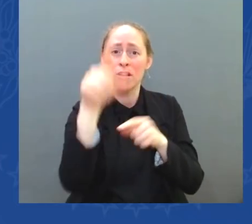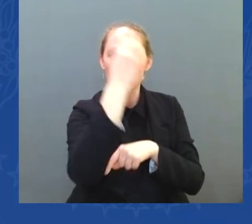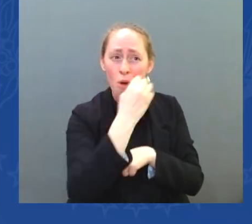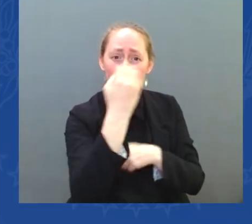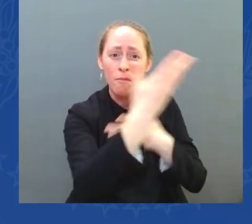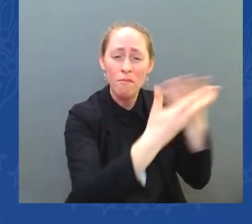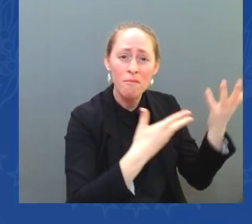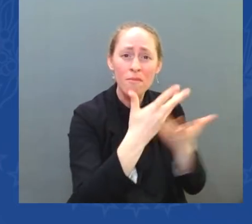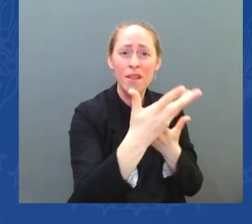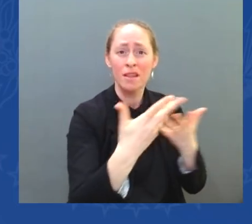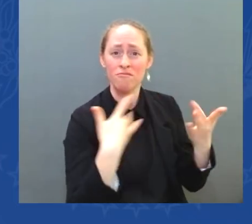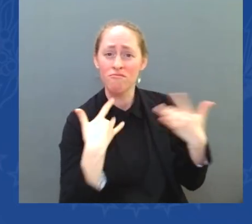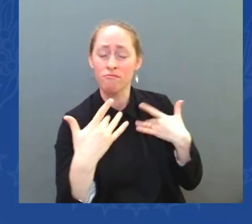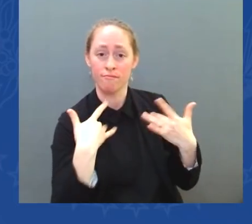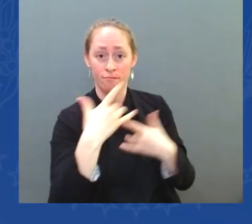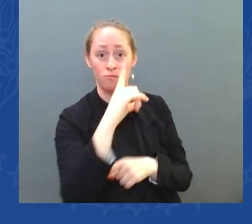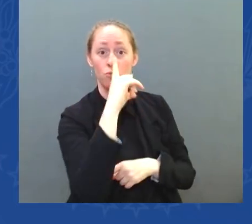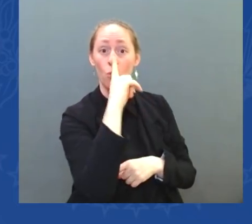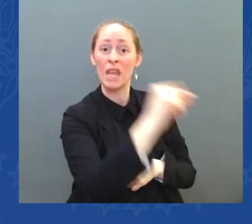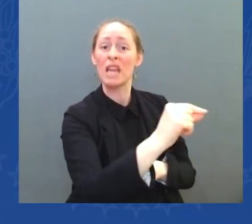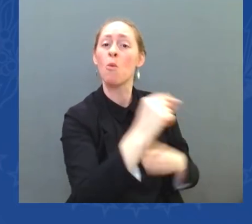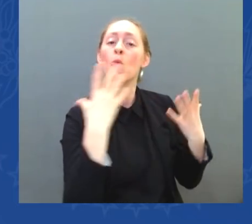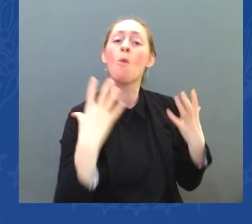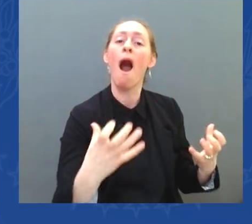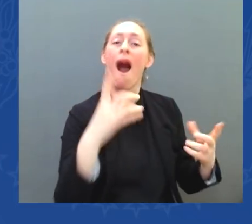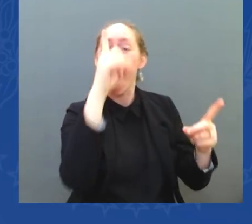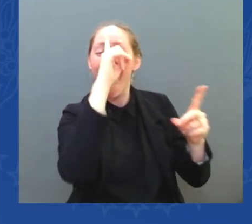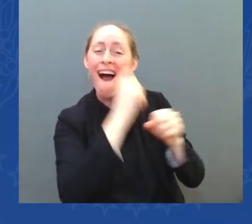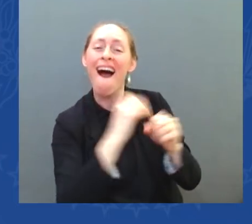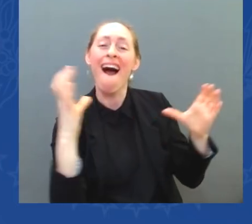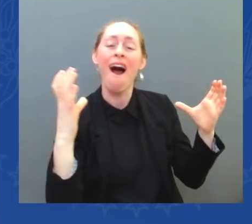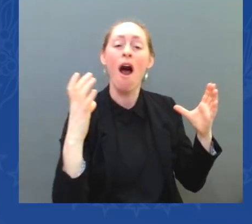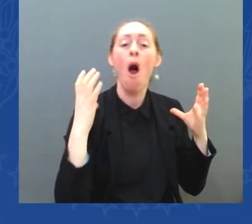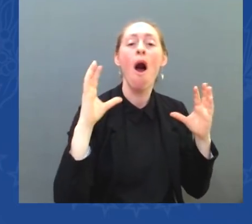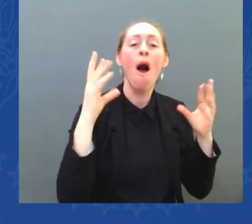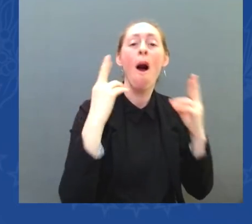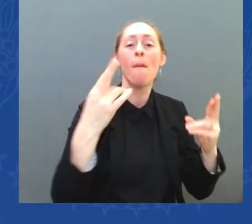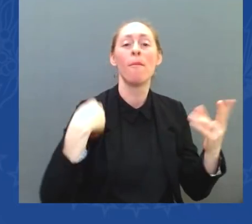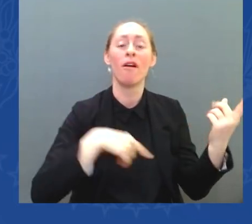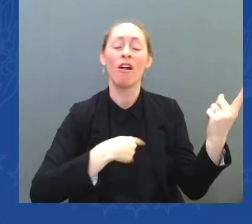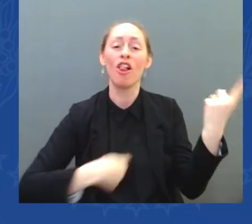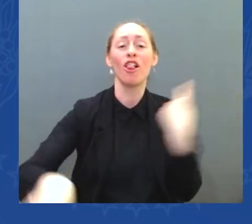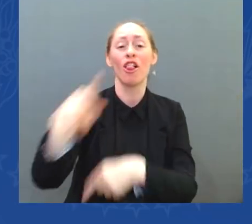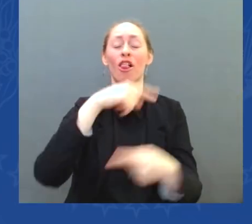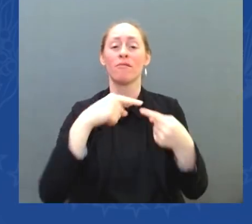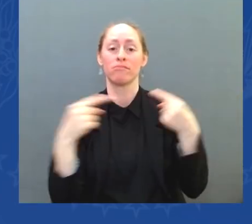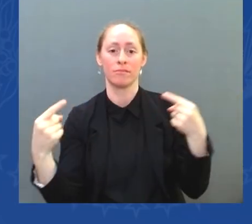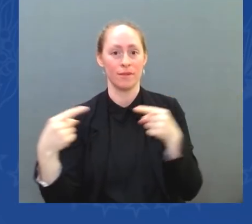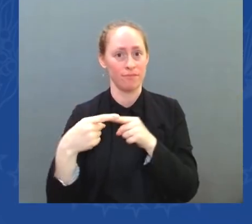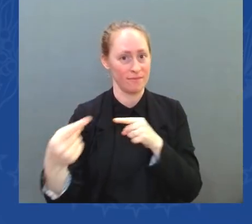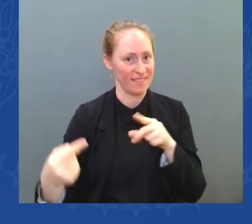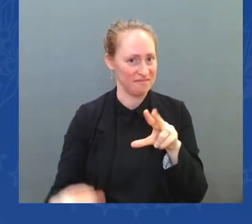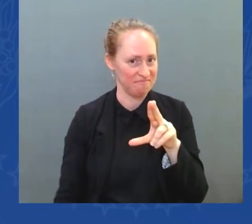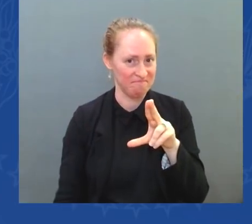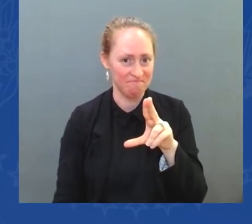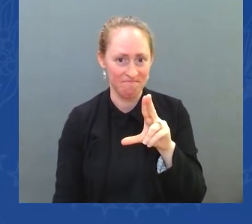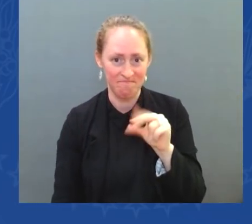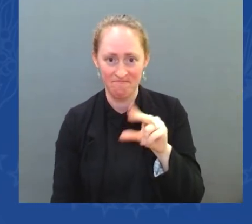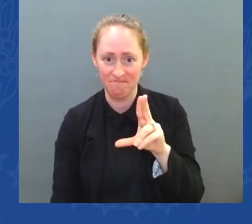Well, we spent a lot of time, but they're all following, every single one -- including, in Asia, South Korea and Japan;